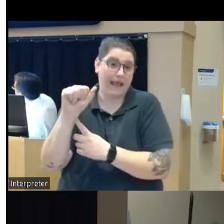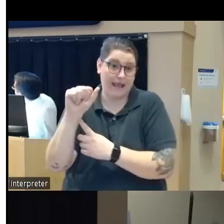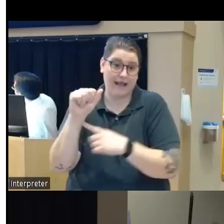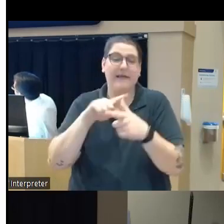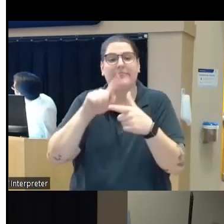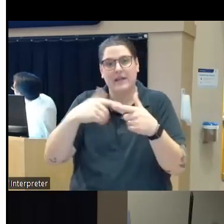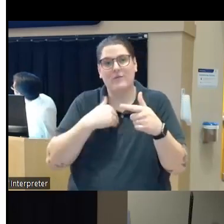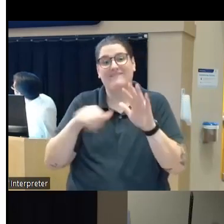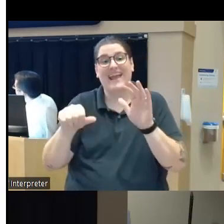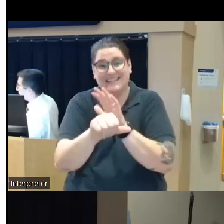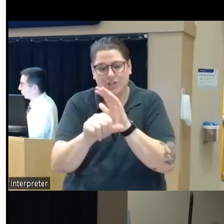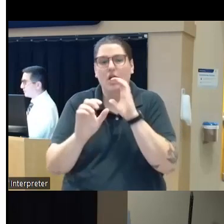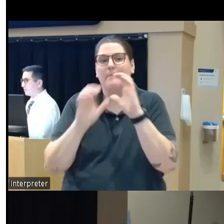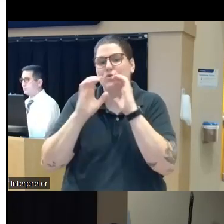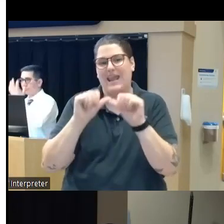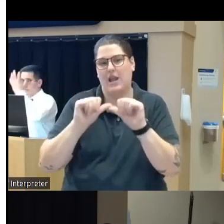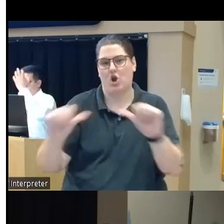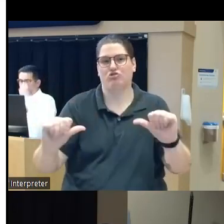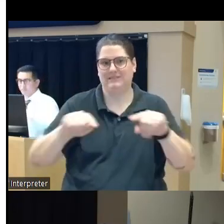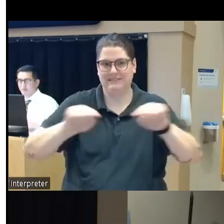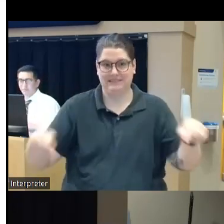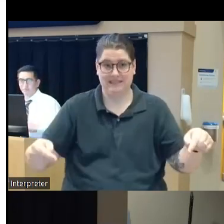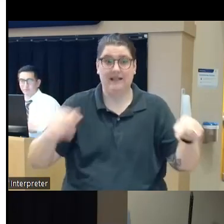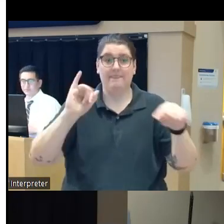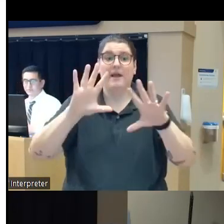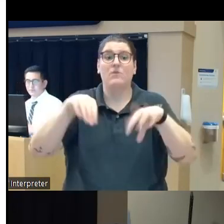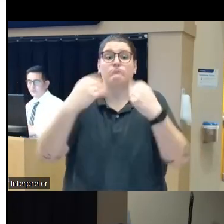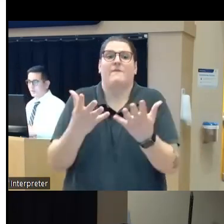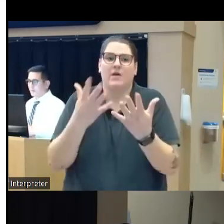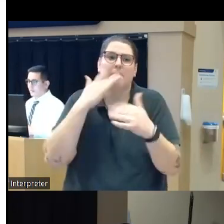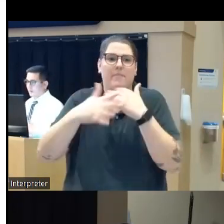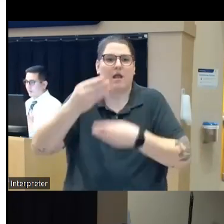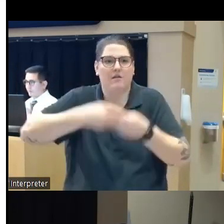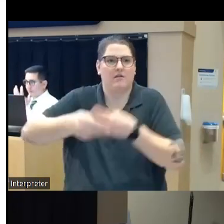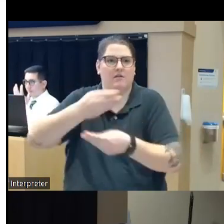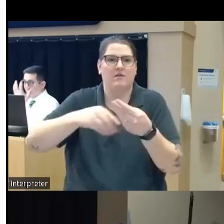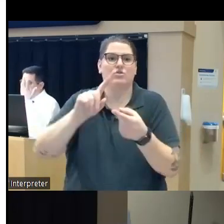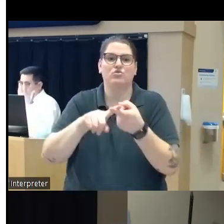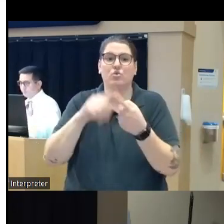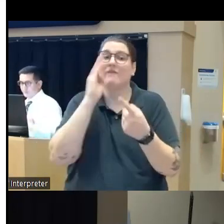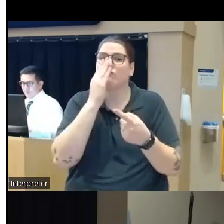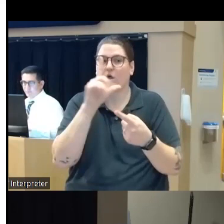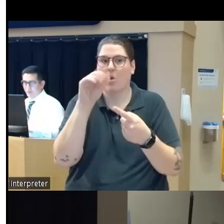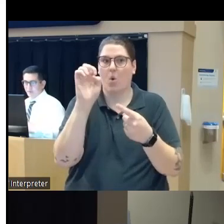have these anterior communicating arteries which provide blood flow to the frontal lobes of the